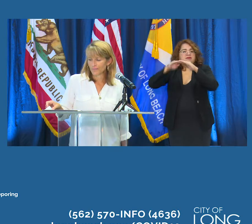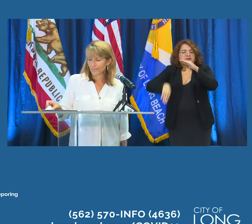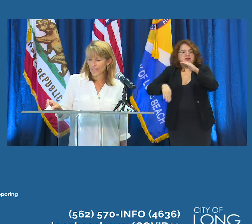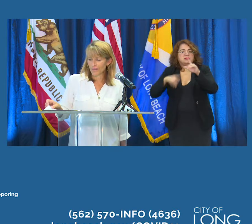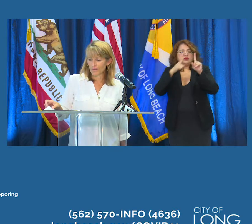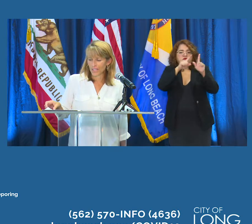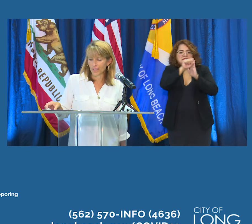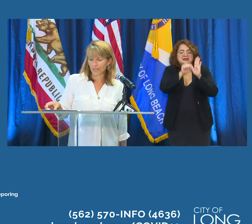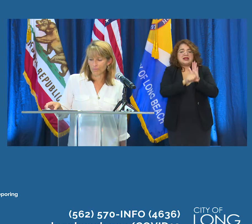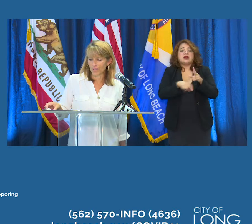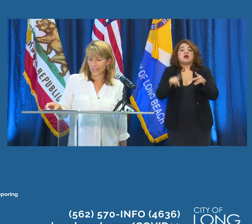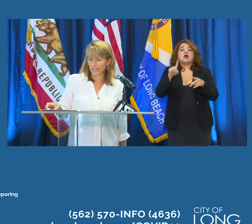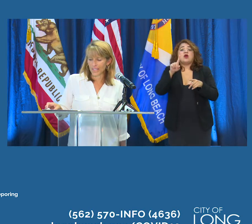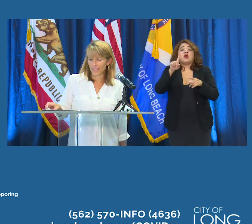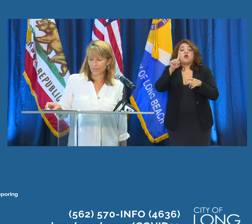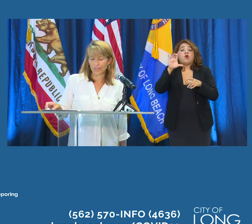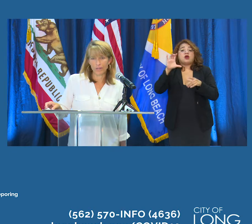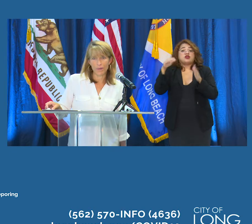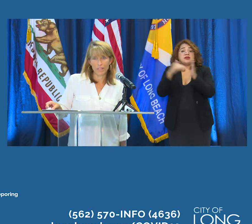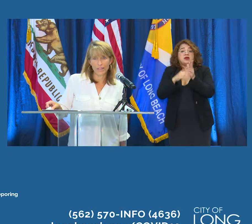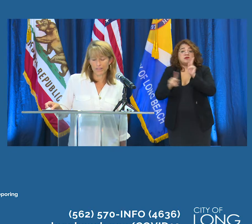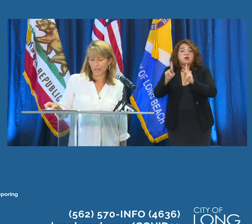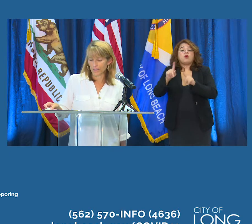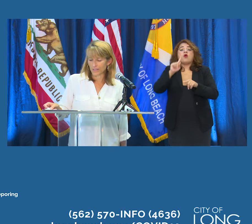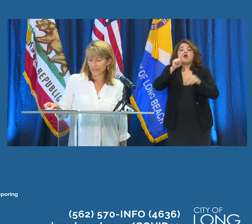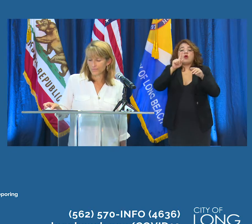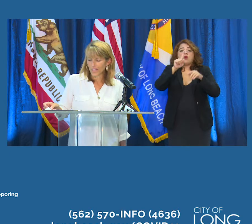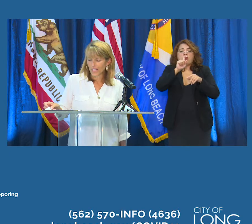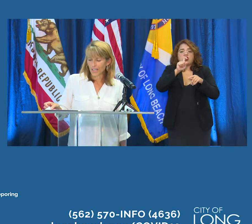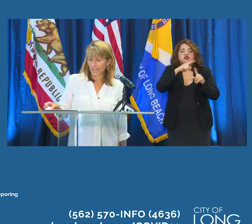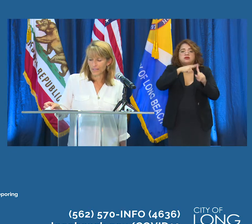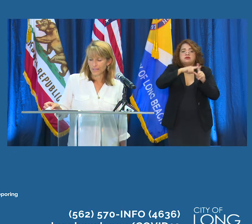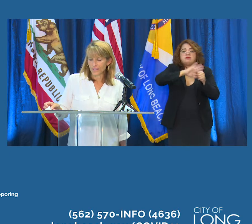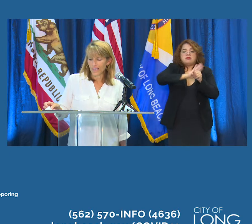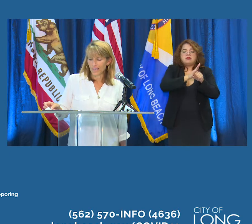Even with the underreporting the data, we do not meet these numbers.